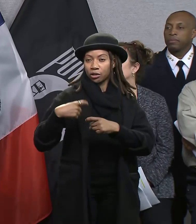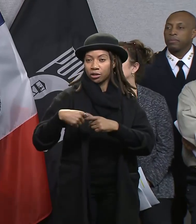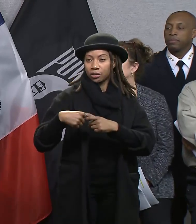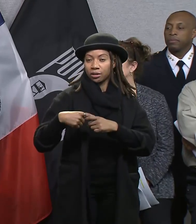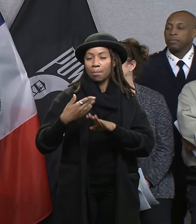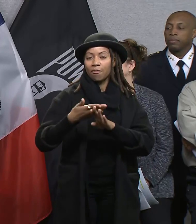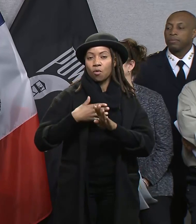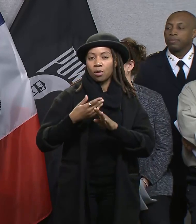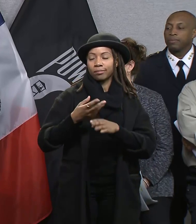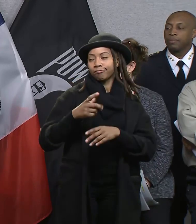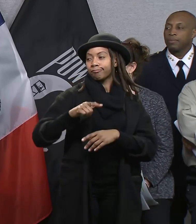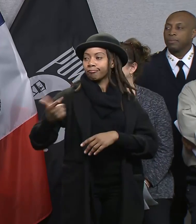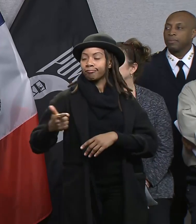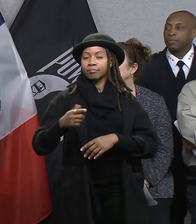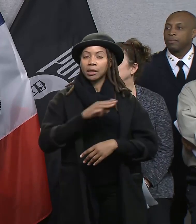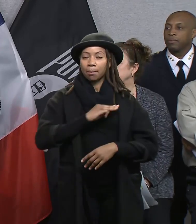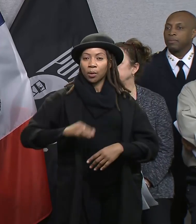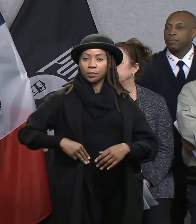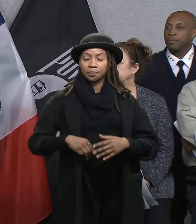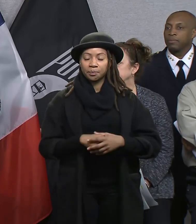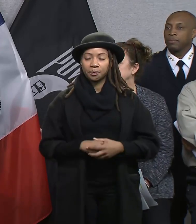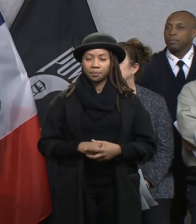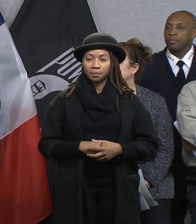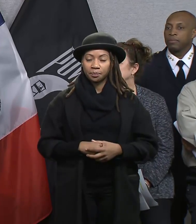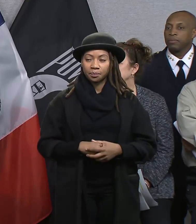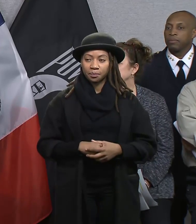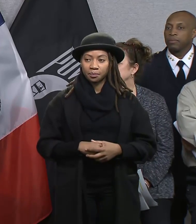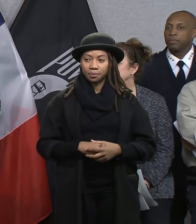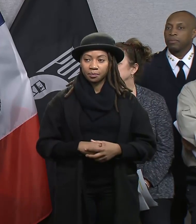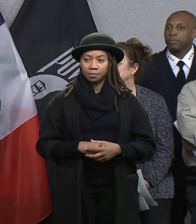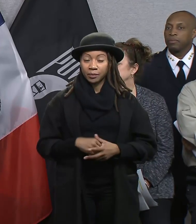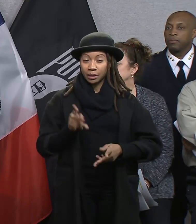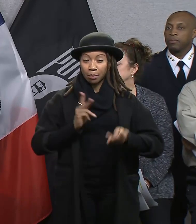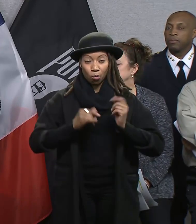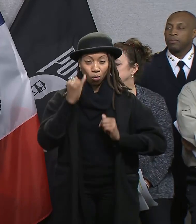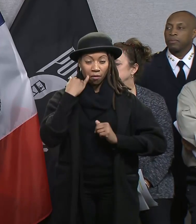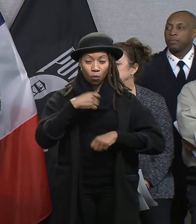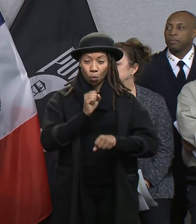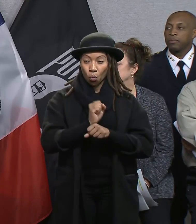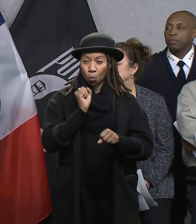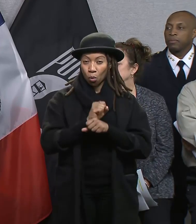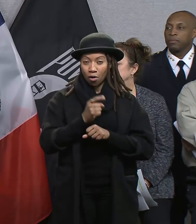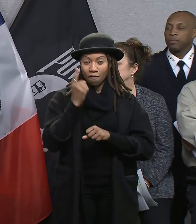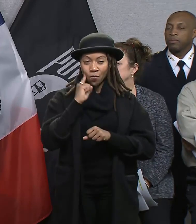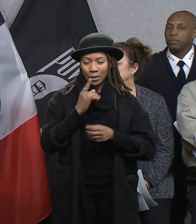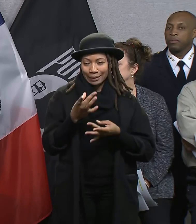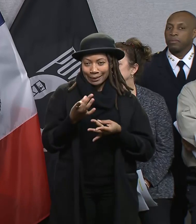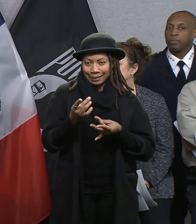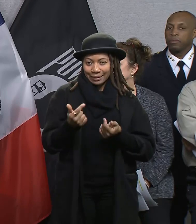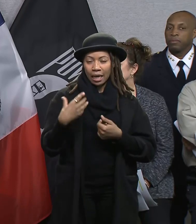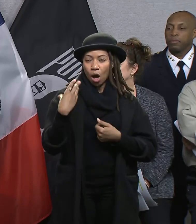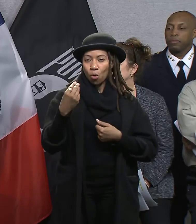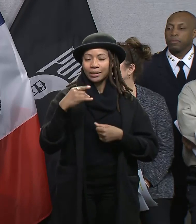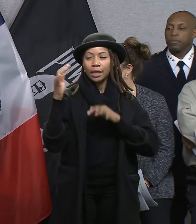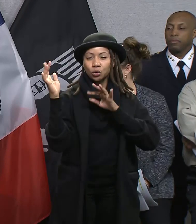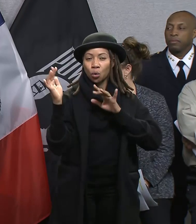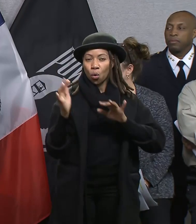COURSE OF THE DAY. THAT IA S SITUATION WHERE THEY ARE VERY FOCUSED. I JUST WA NTTO